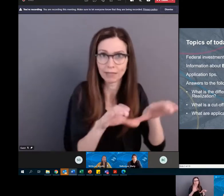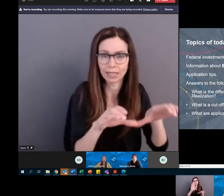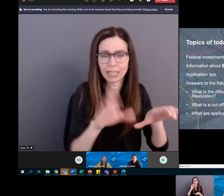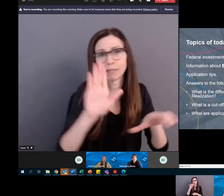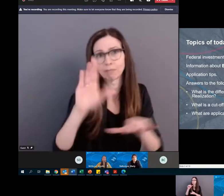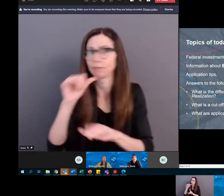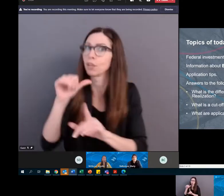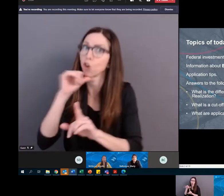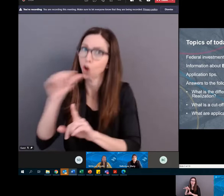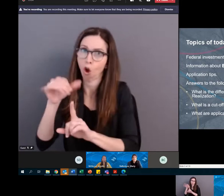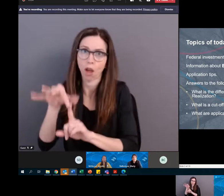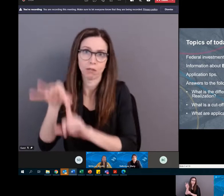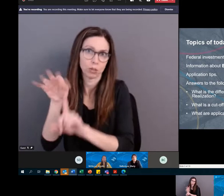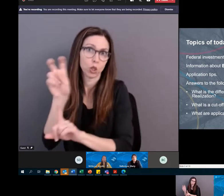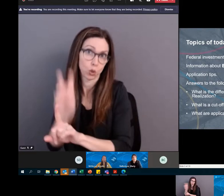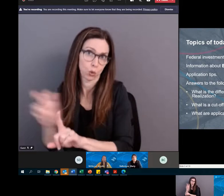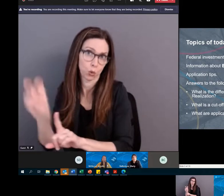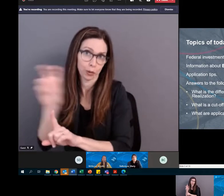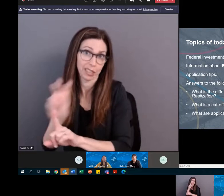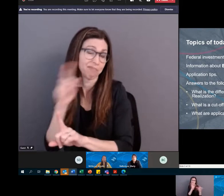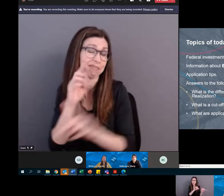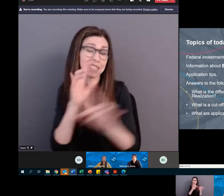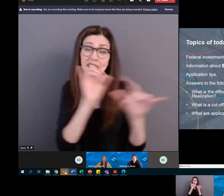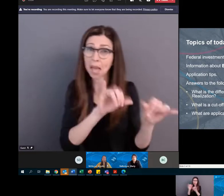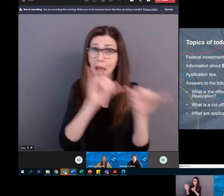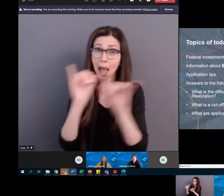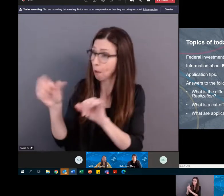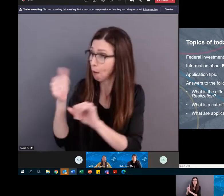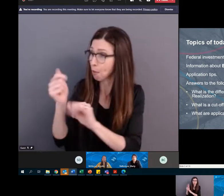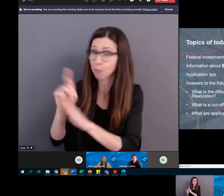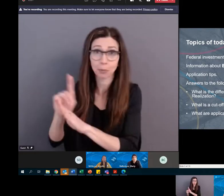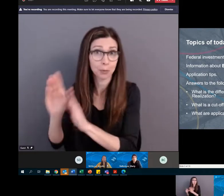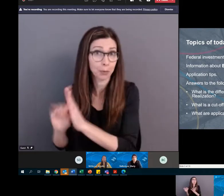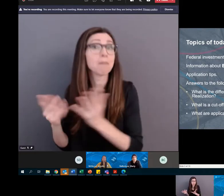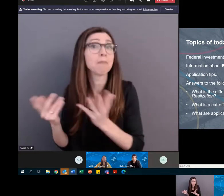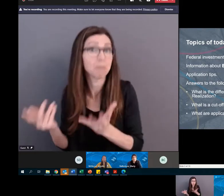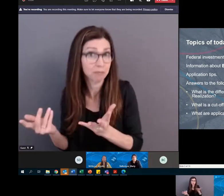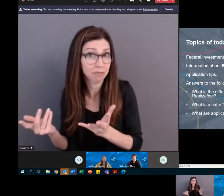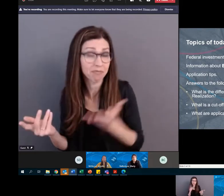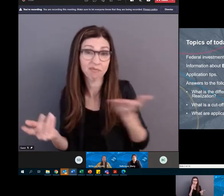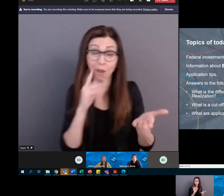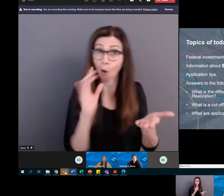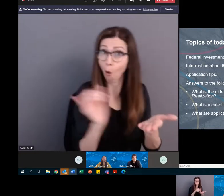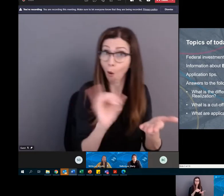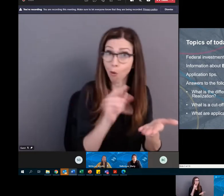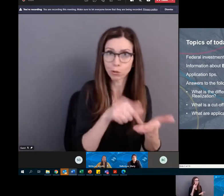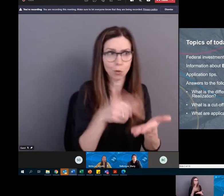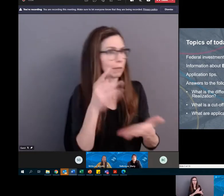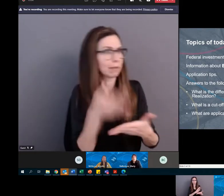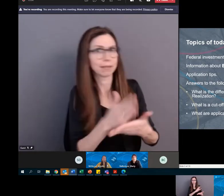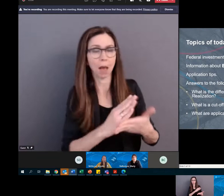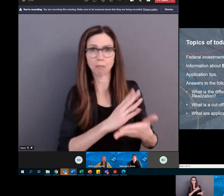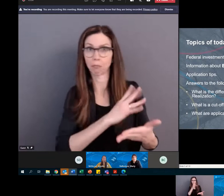as well as other activities and applicant types that may not be eligible elsewhere at Council. The program